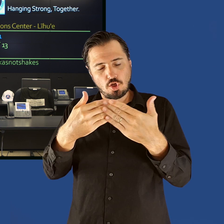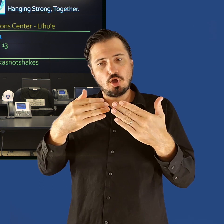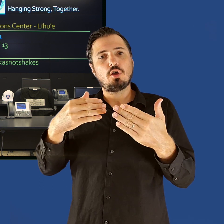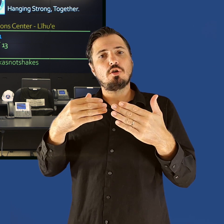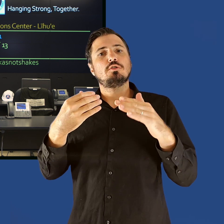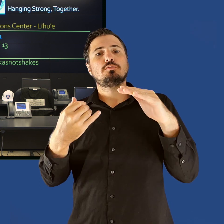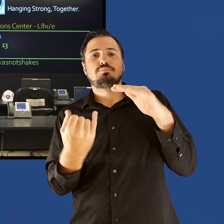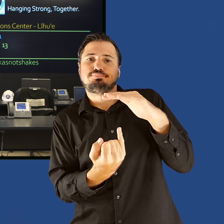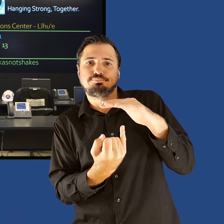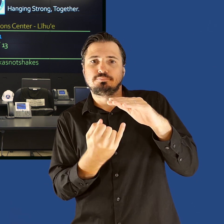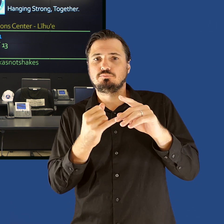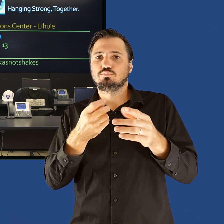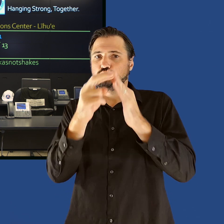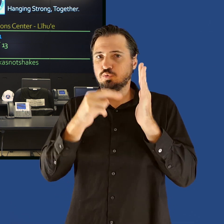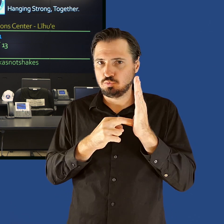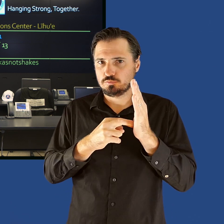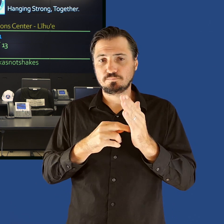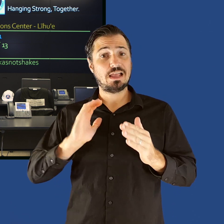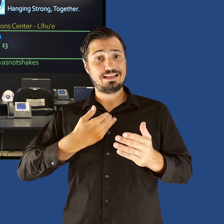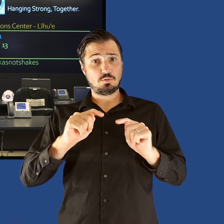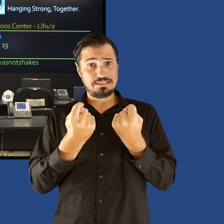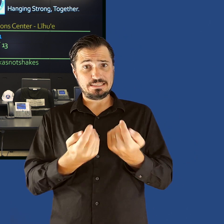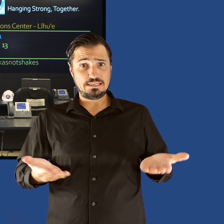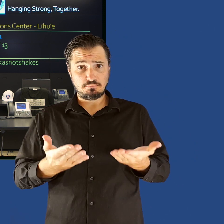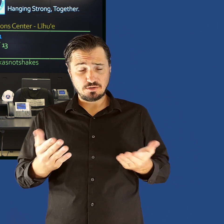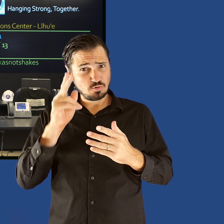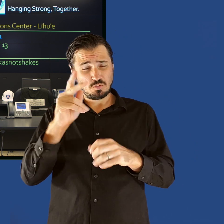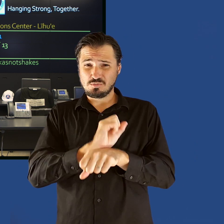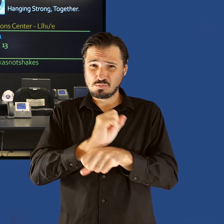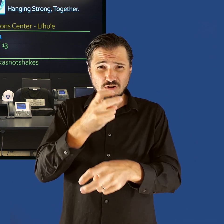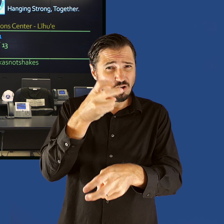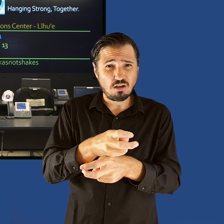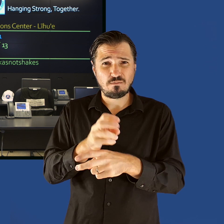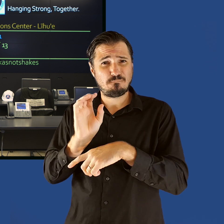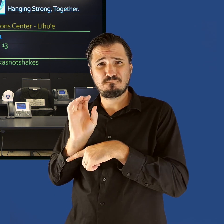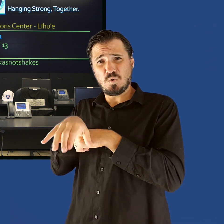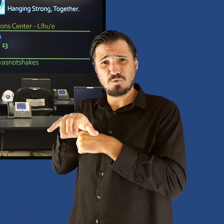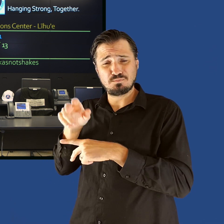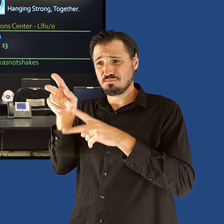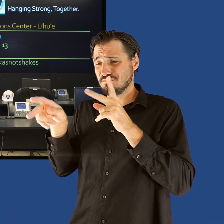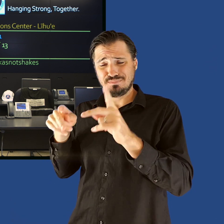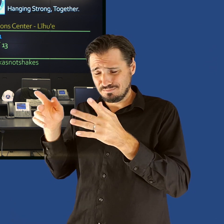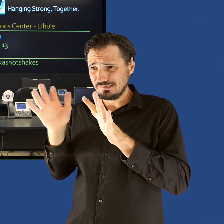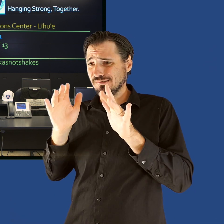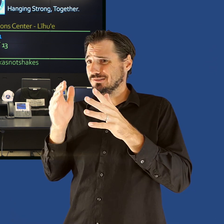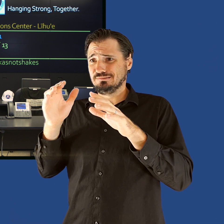We have an incredible enforcement team here on Kaua‘i that has gone above and beyond to help fill the gaps in the current screening system.